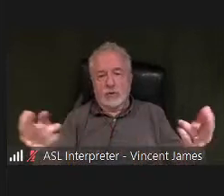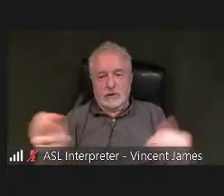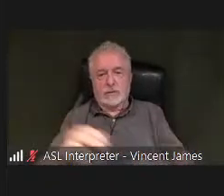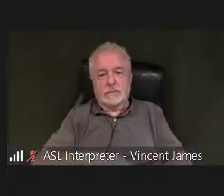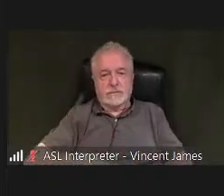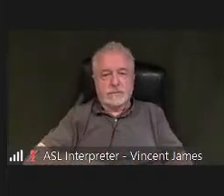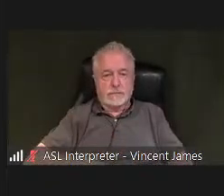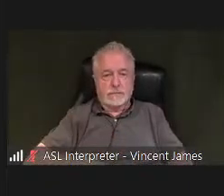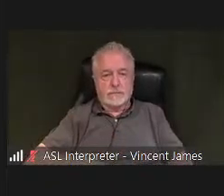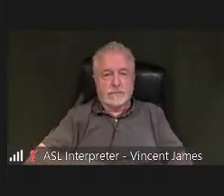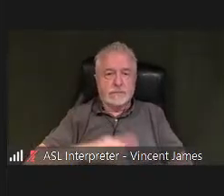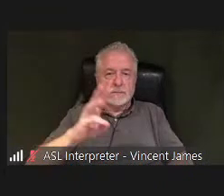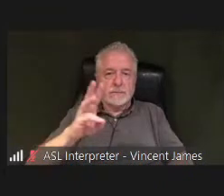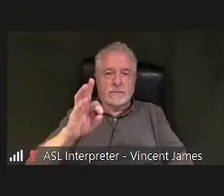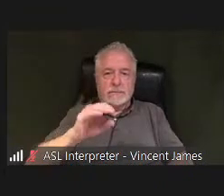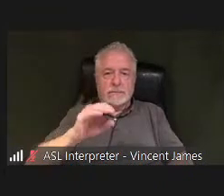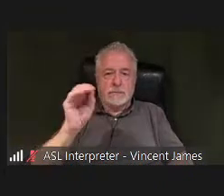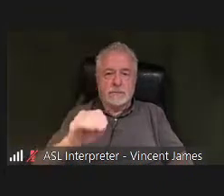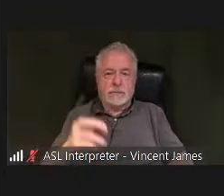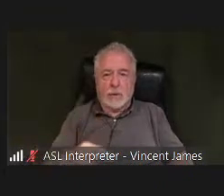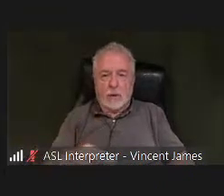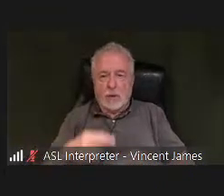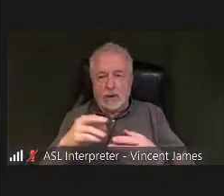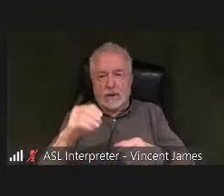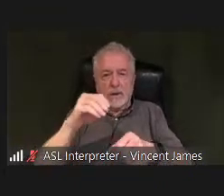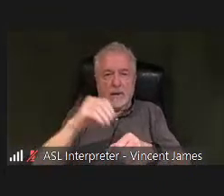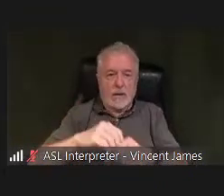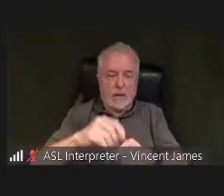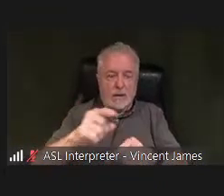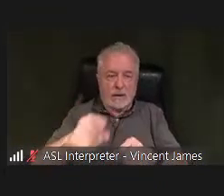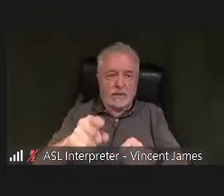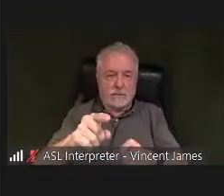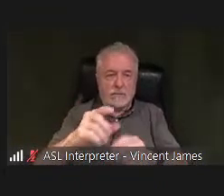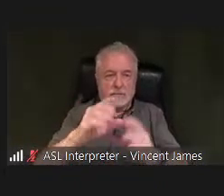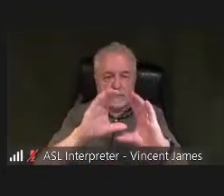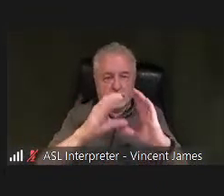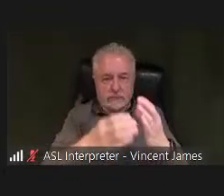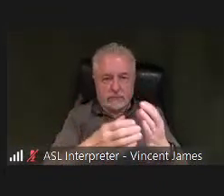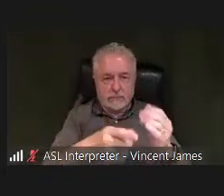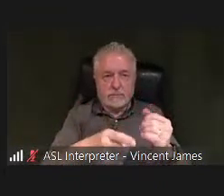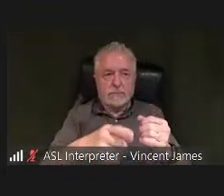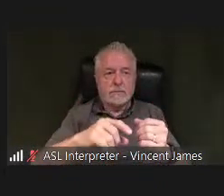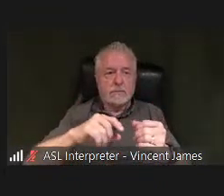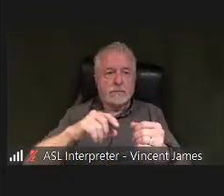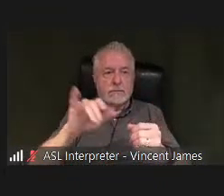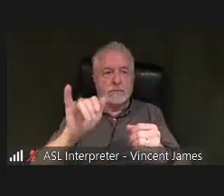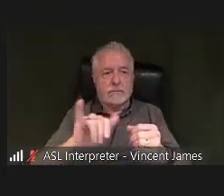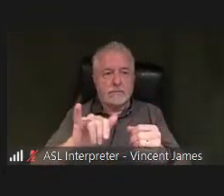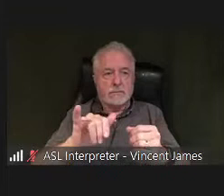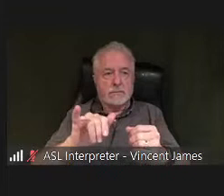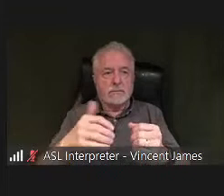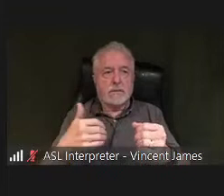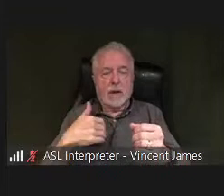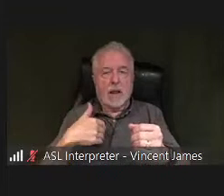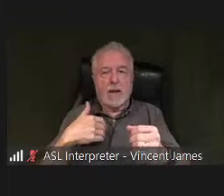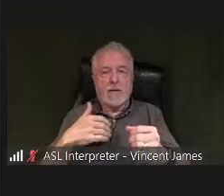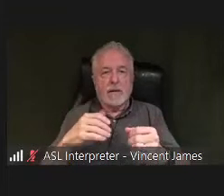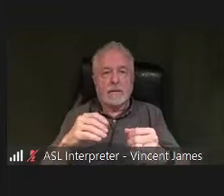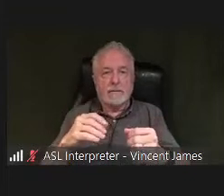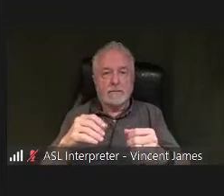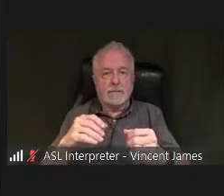and 69 percent of the residents in the and this court order also have many